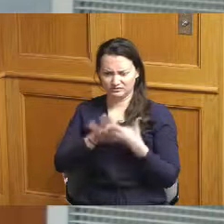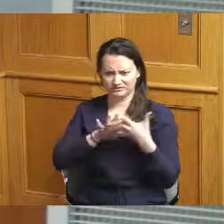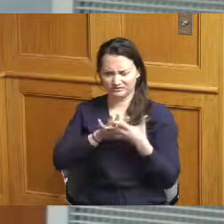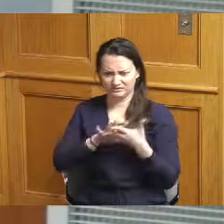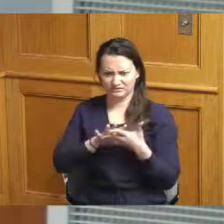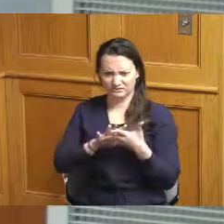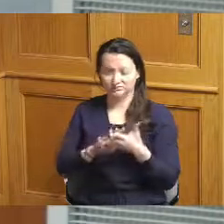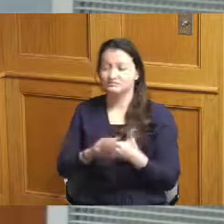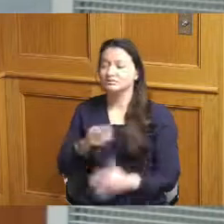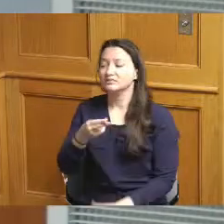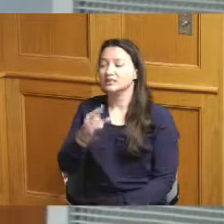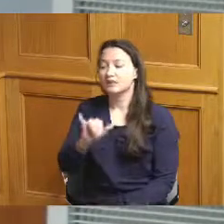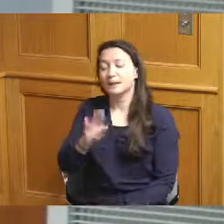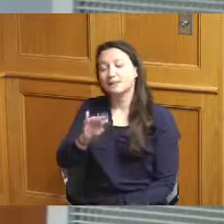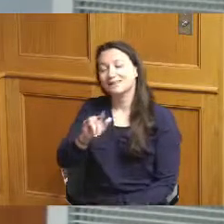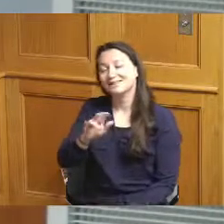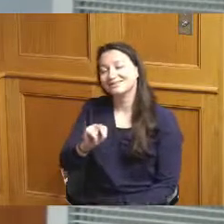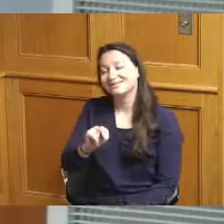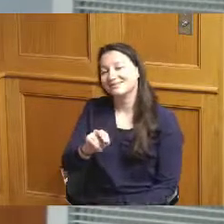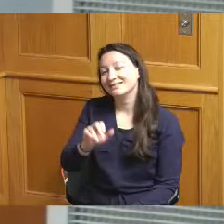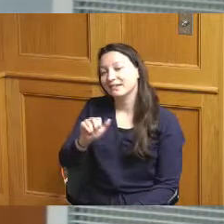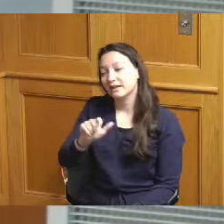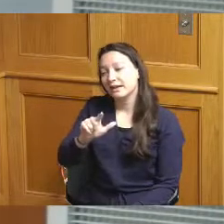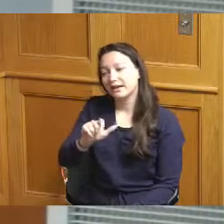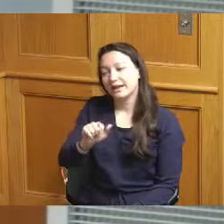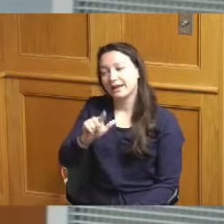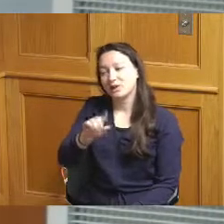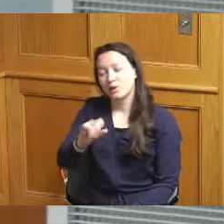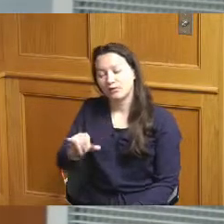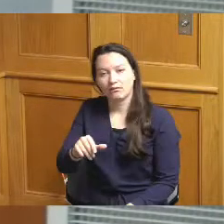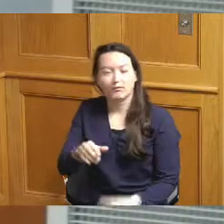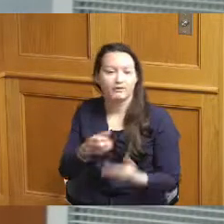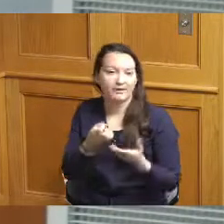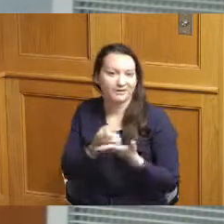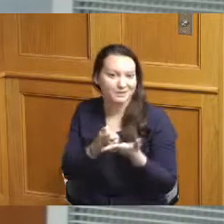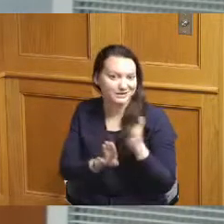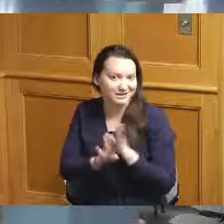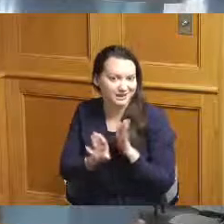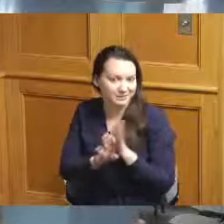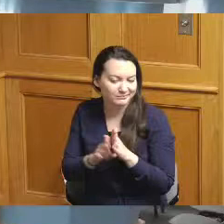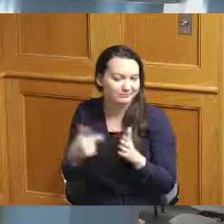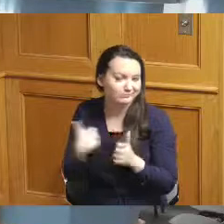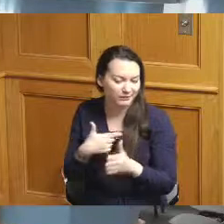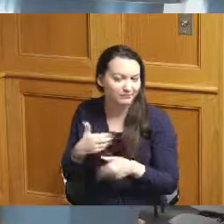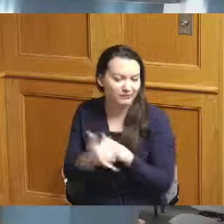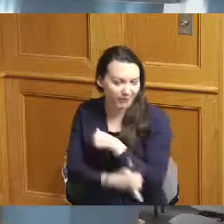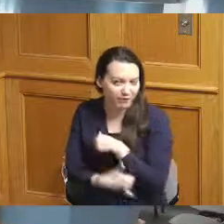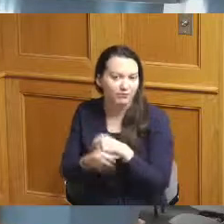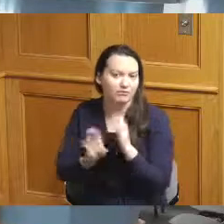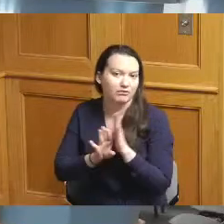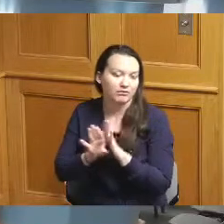Harry Blanton with Alloy Economic Development the County's economic development office and I